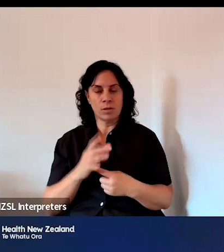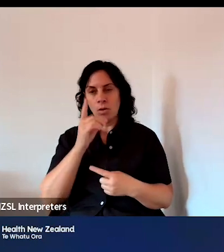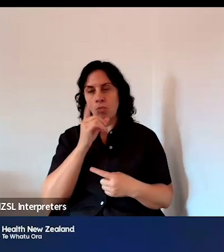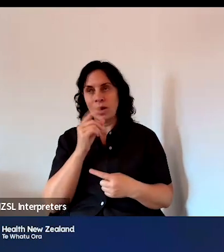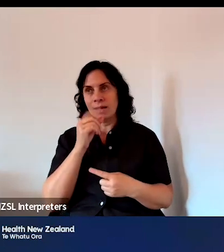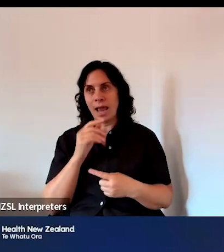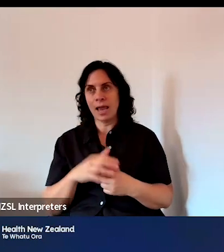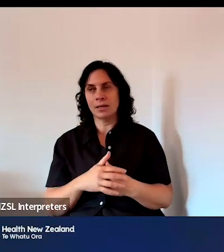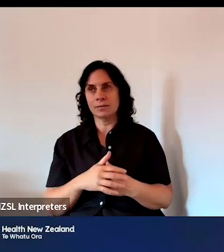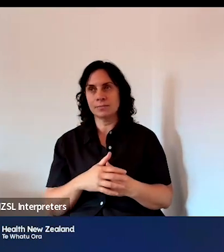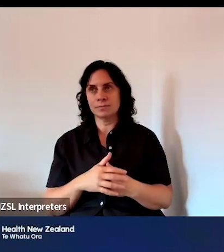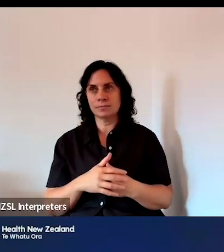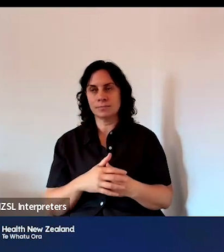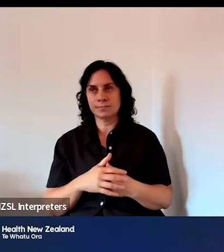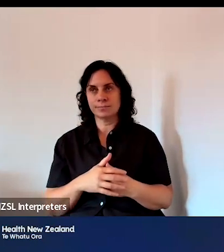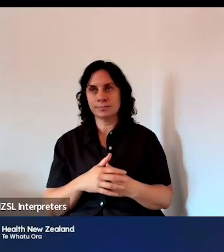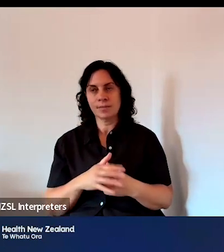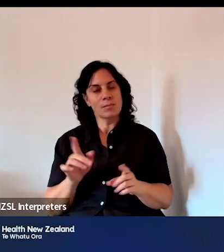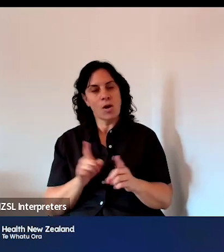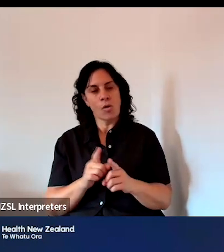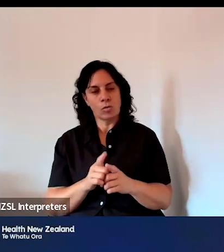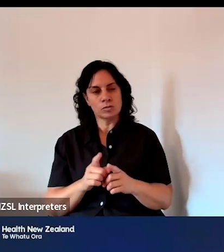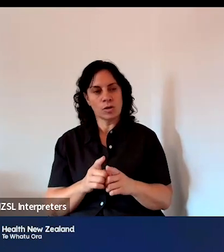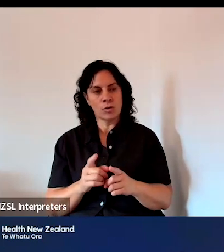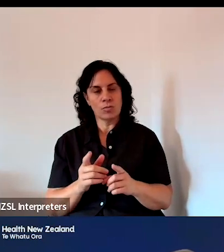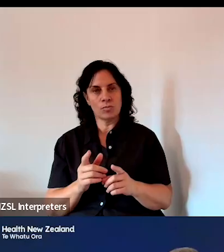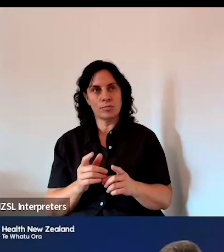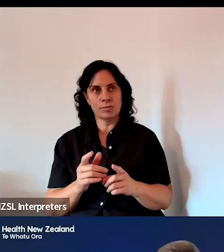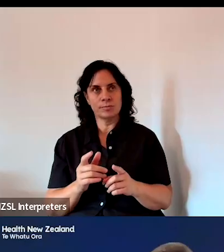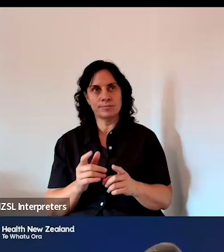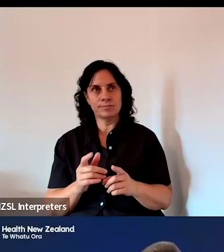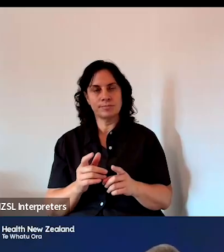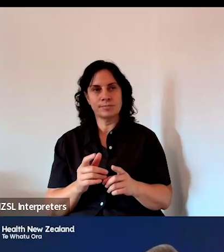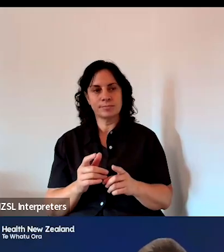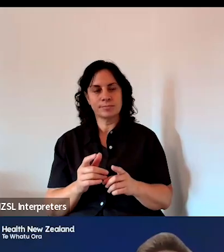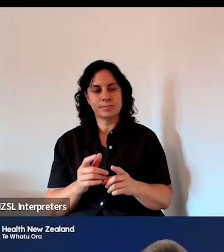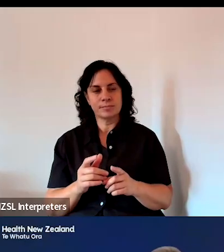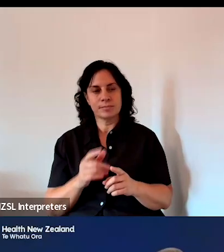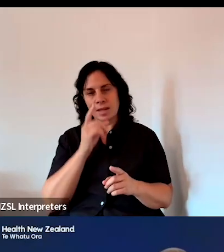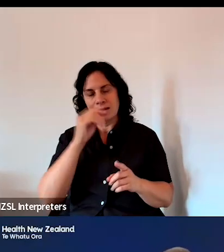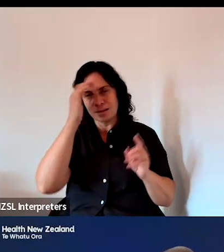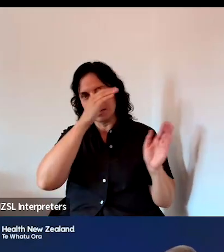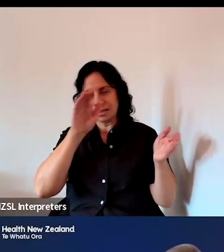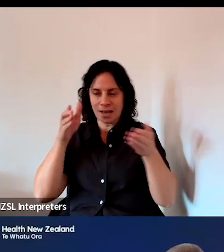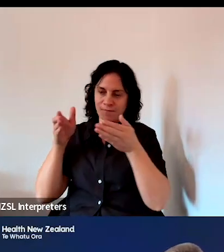we, don't kind of contribute to that overall feeling of young people being in a bad space.